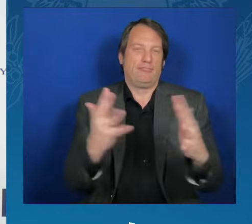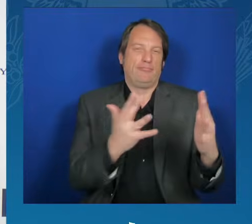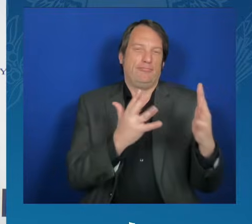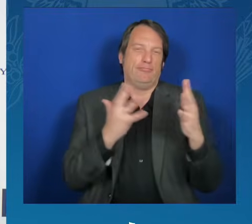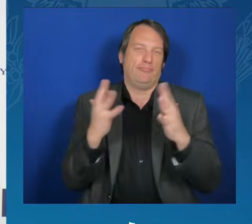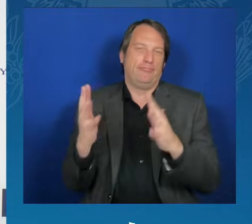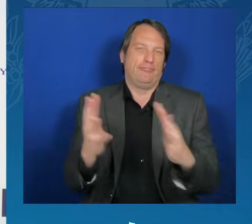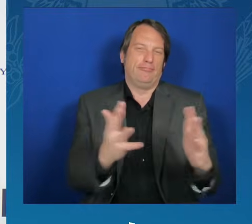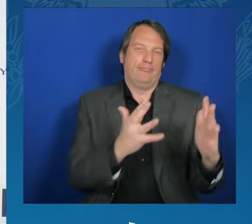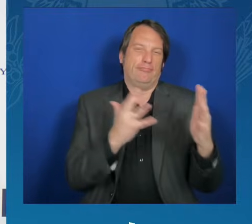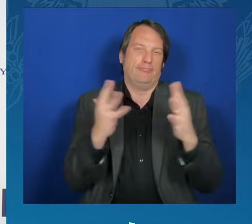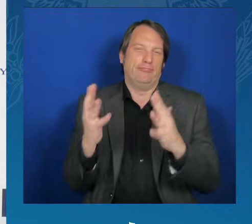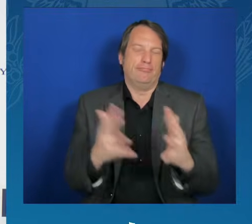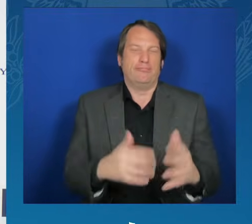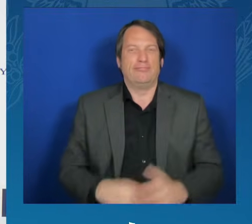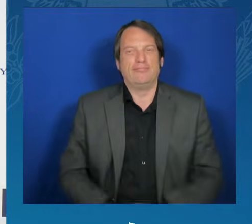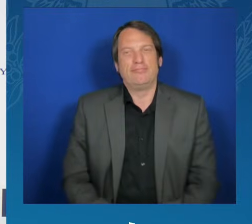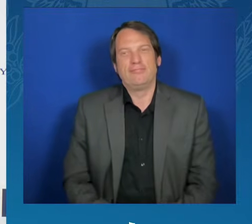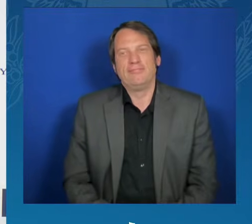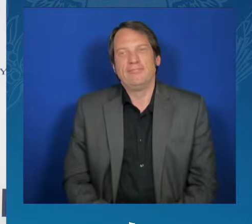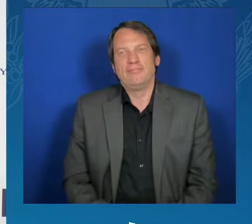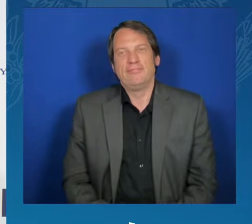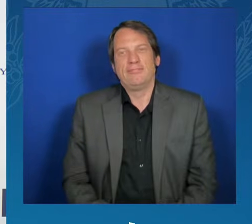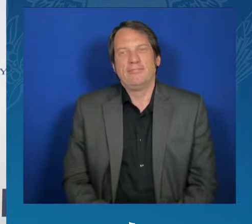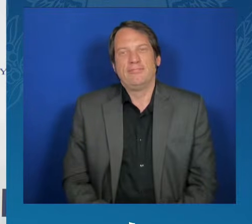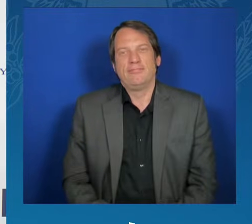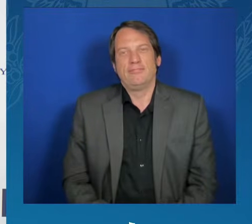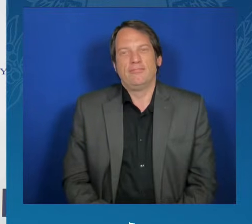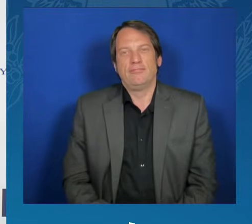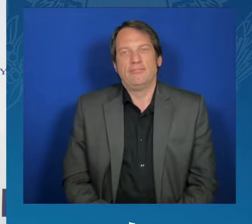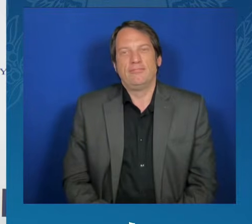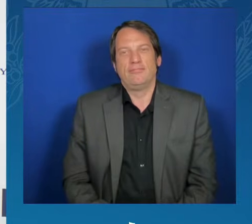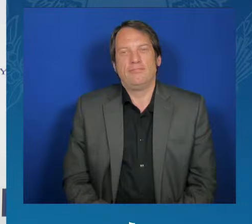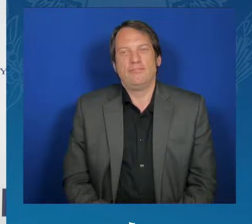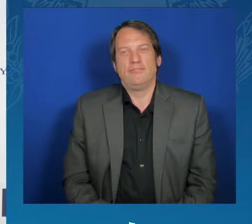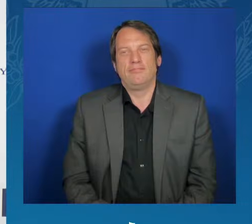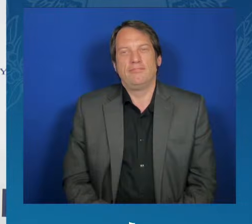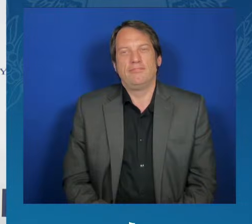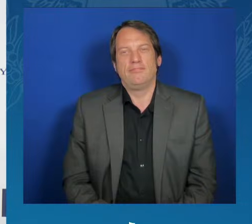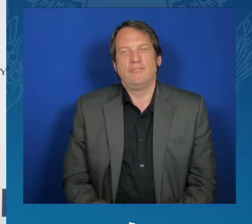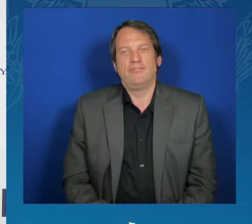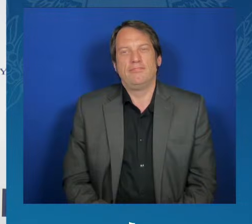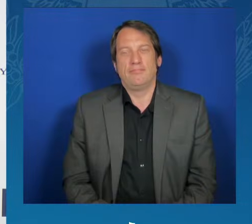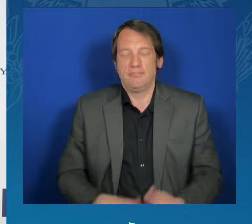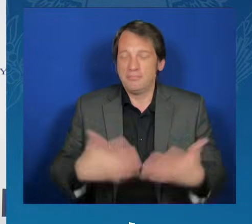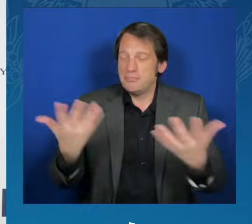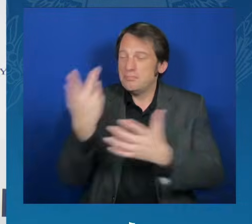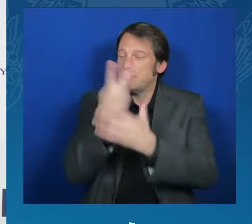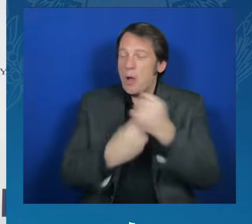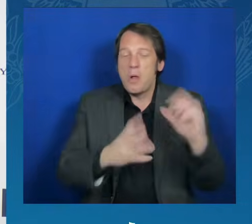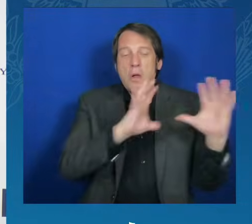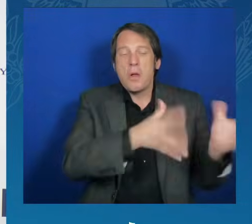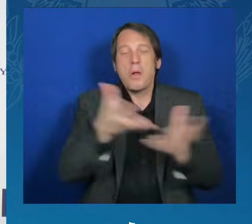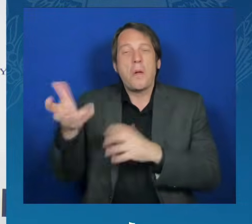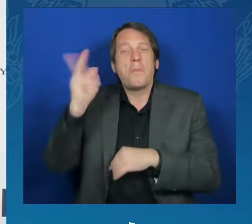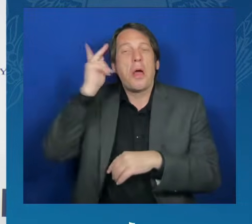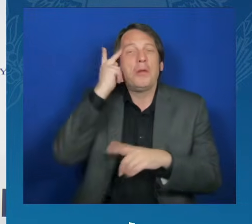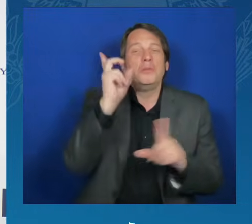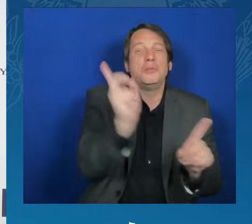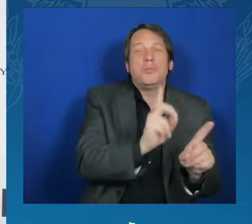In partnership with supportive, bipartisan majorities in both houses of the United States Congress,